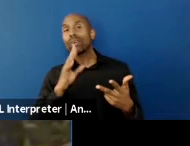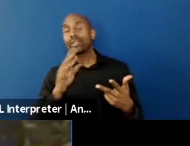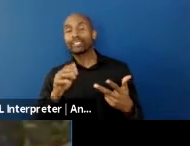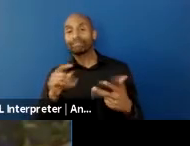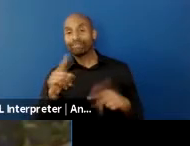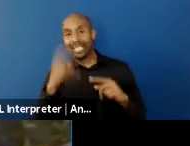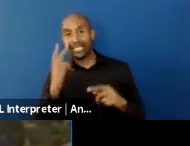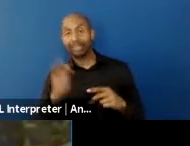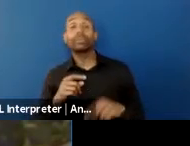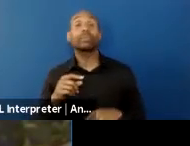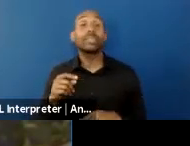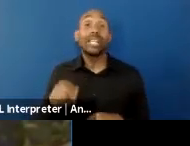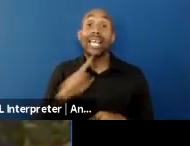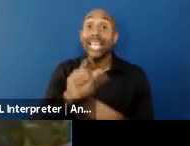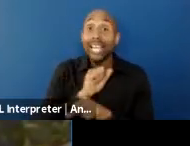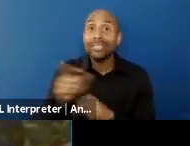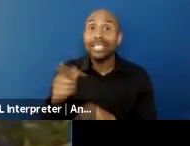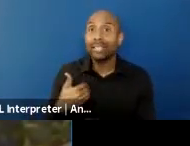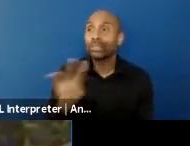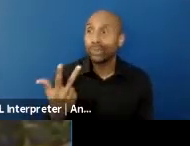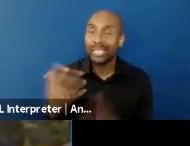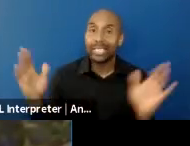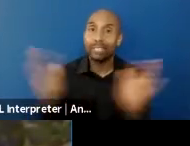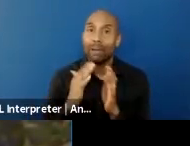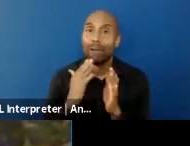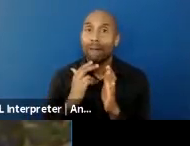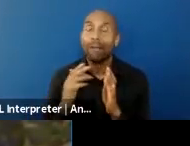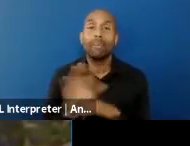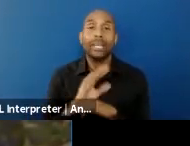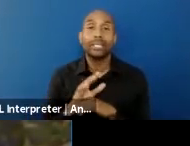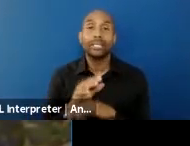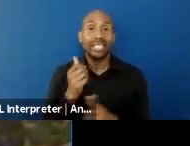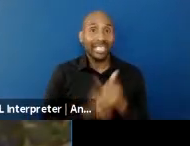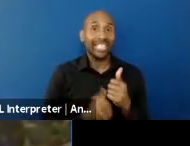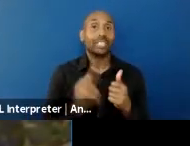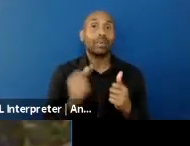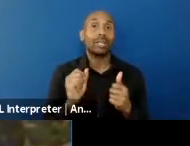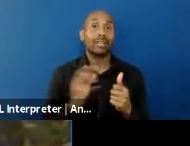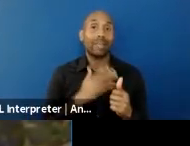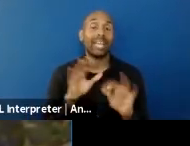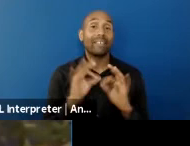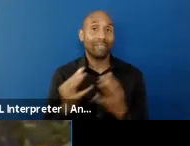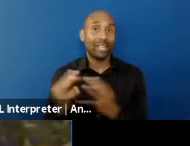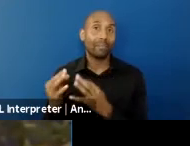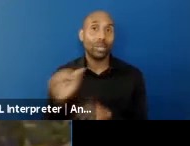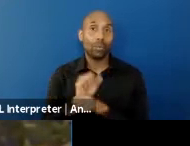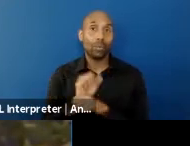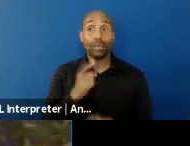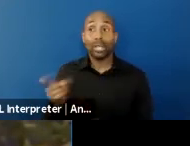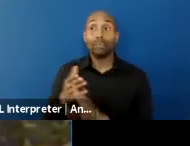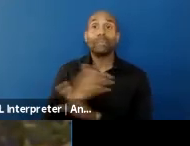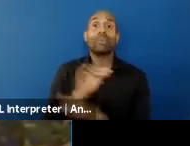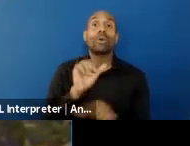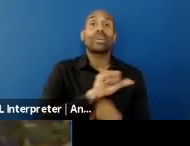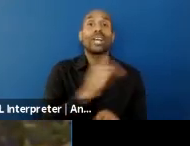Each of my family members all worked for him before they worked anywhere else.